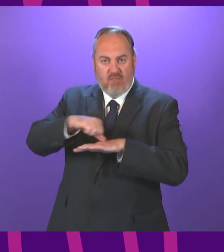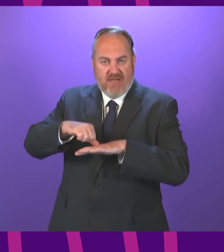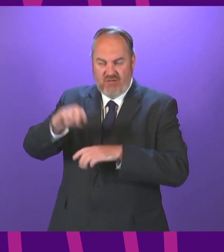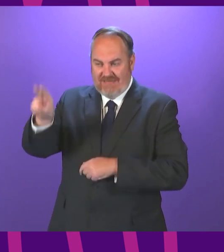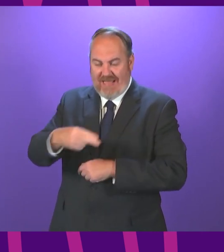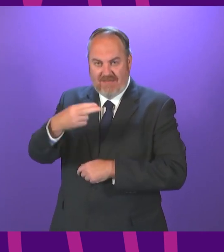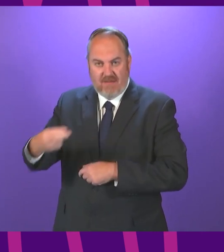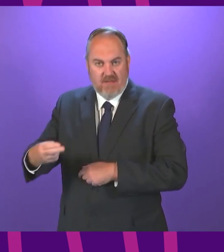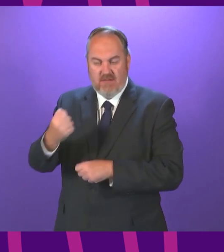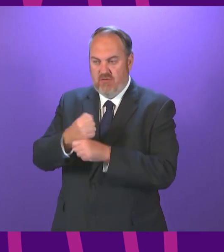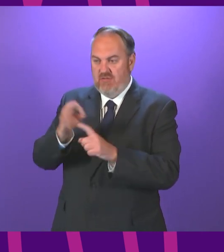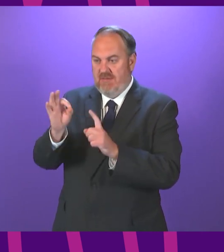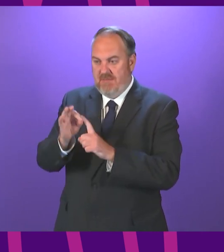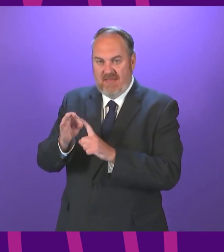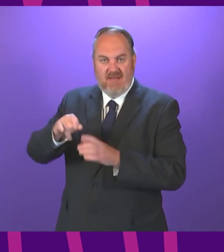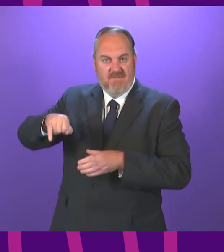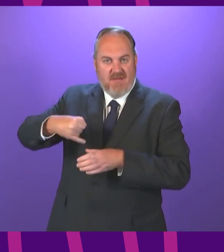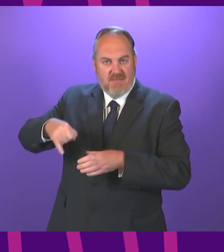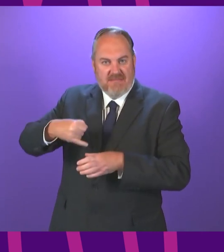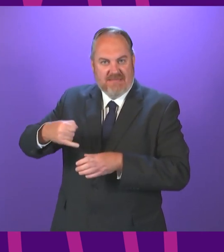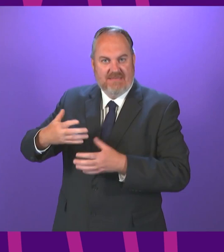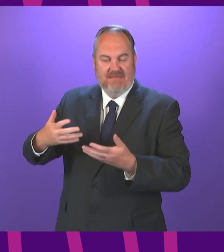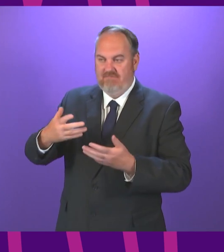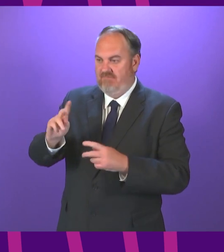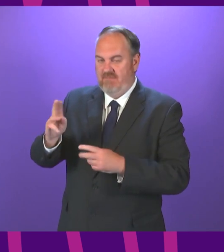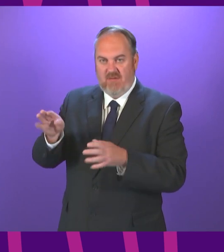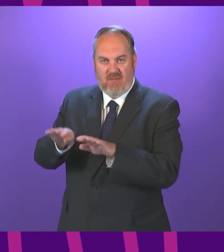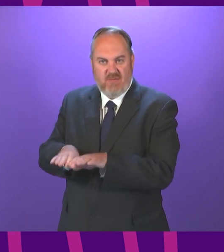pharmacies have been closed and waste has not been collected. Social care has been impacted,